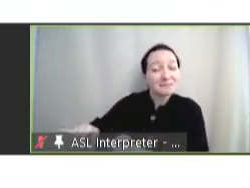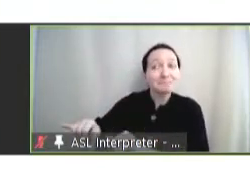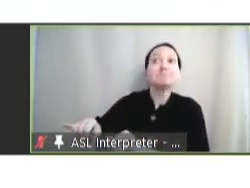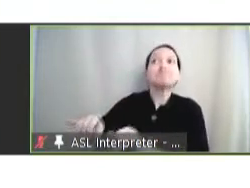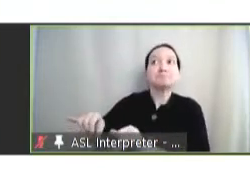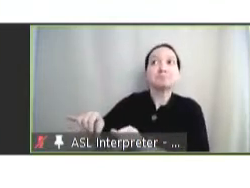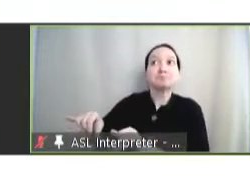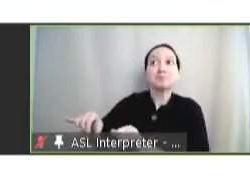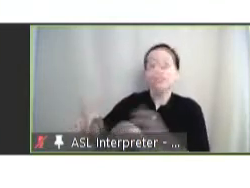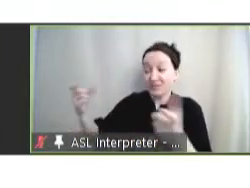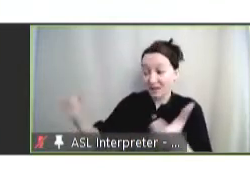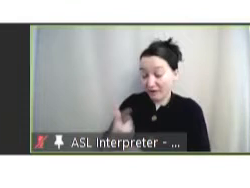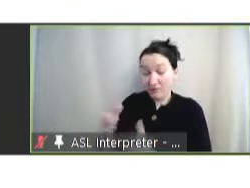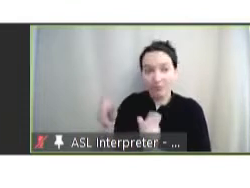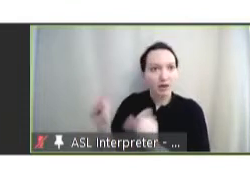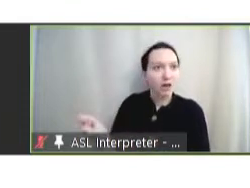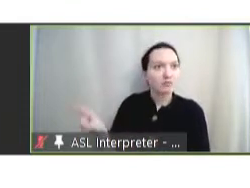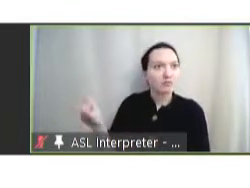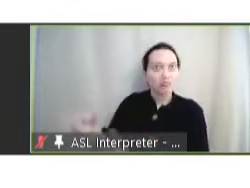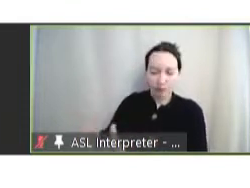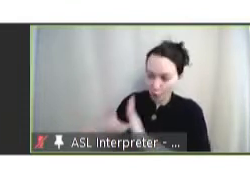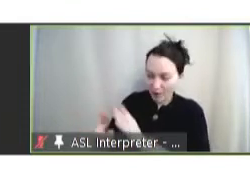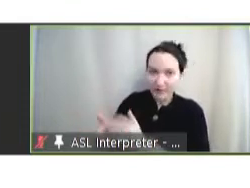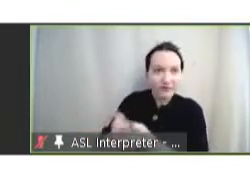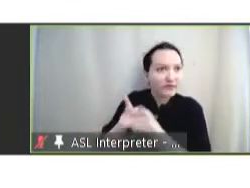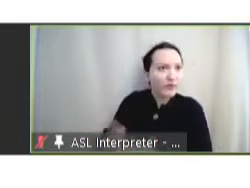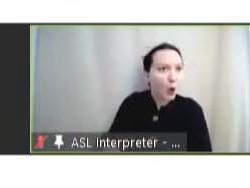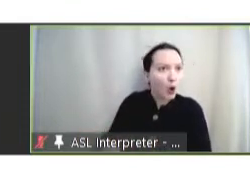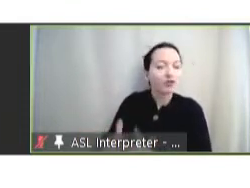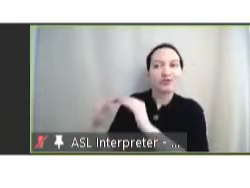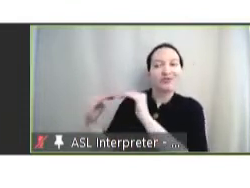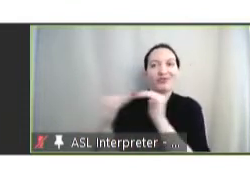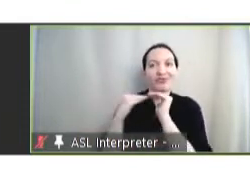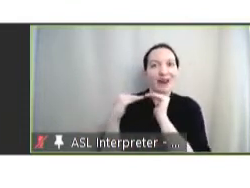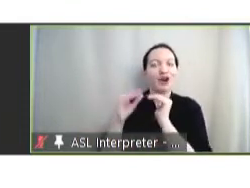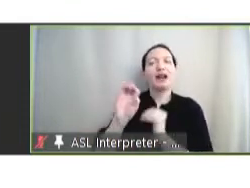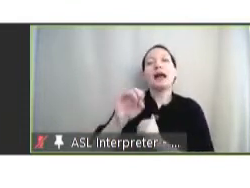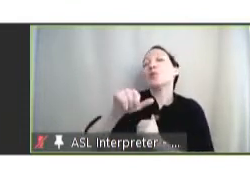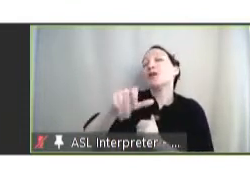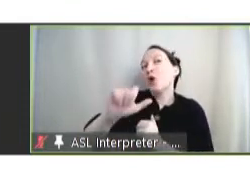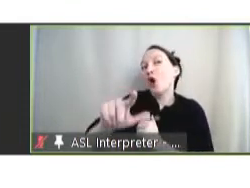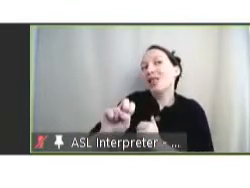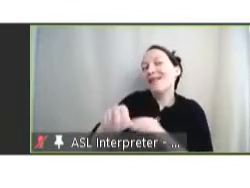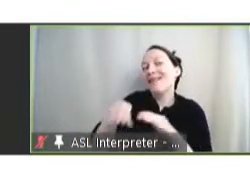do everything they can, and they have to comply to ensure fair, equitable access to vaccines